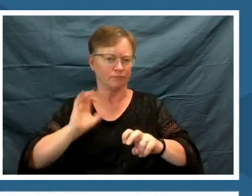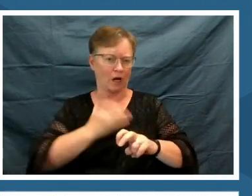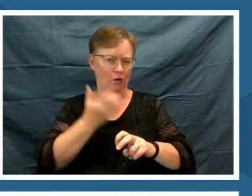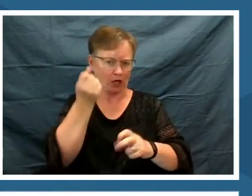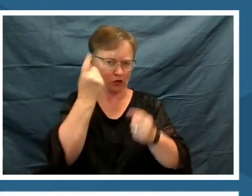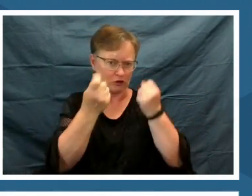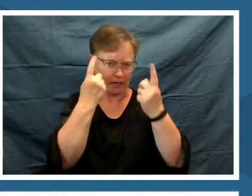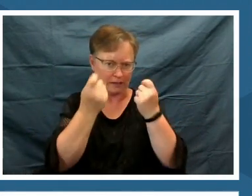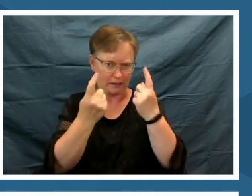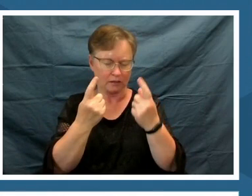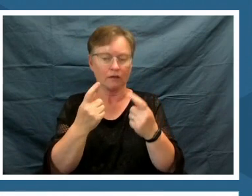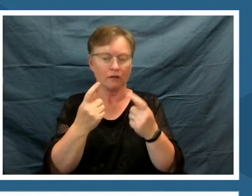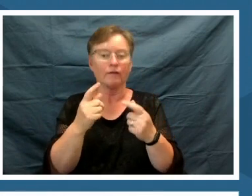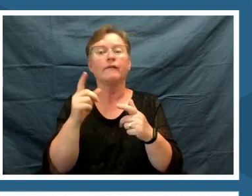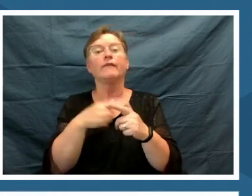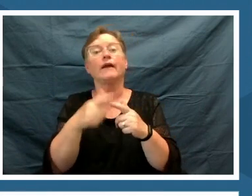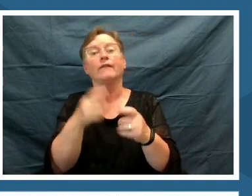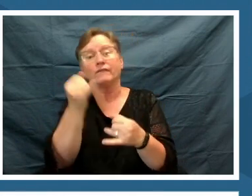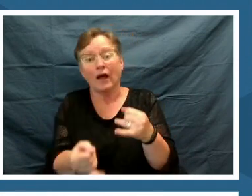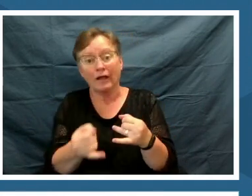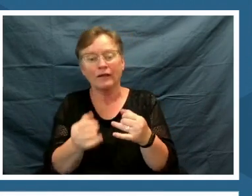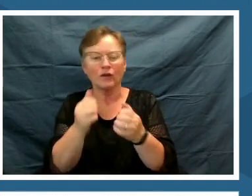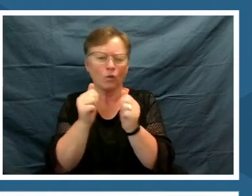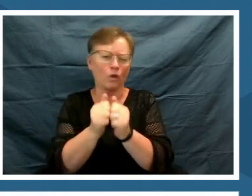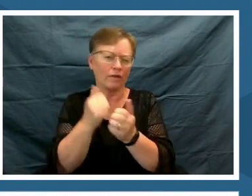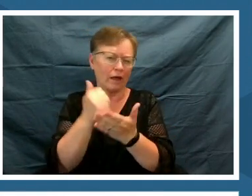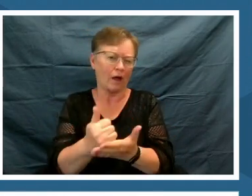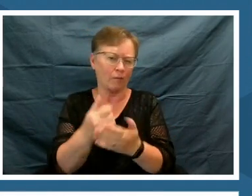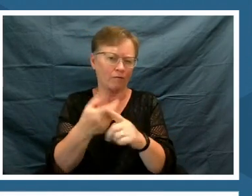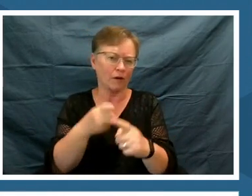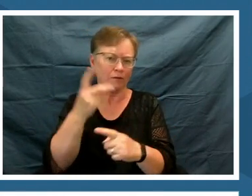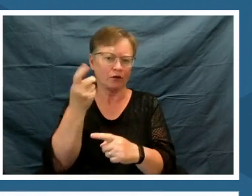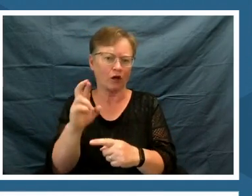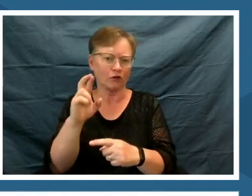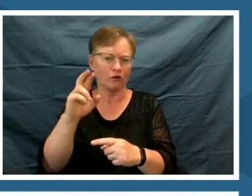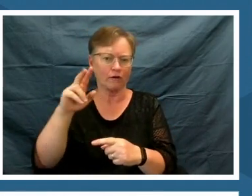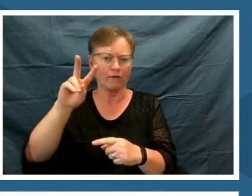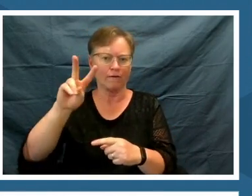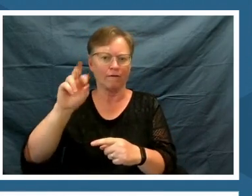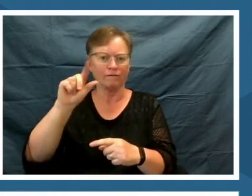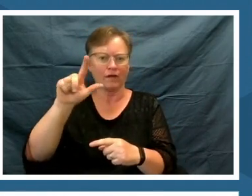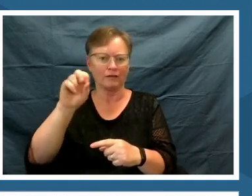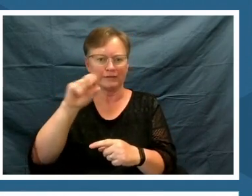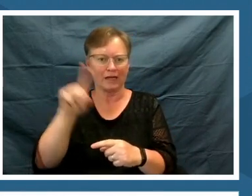with the help of dr valdez we'll engage